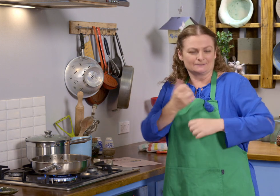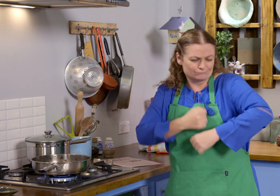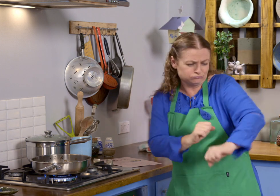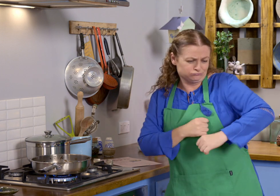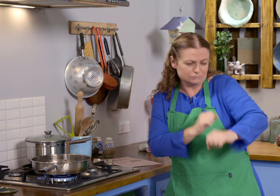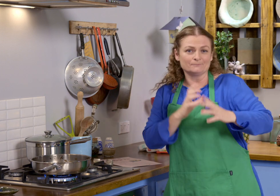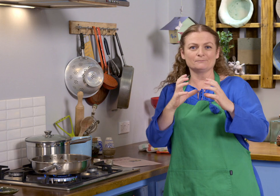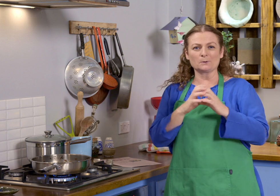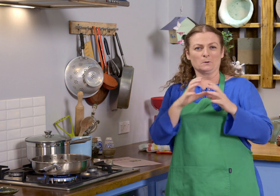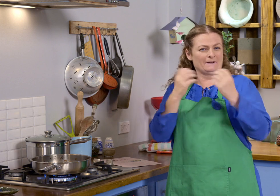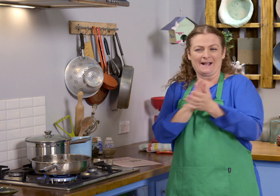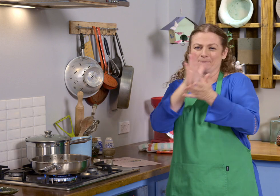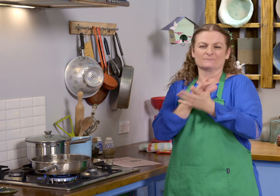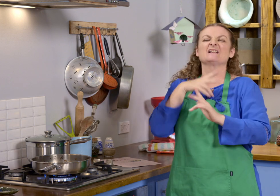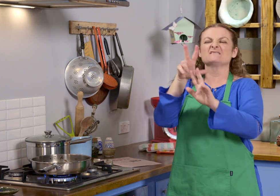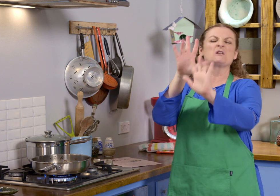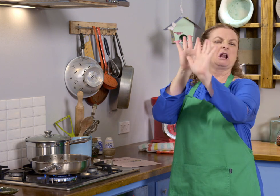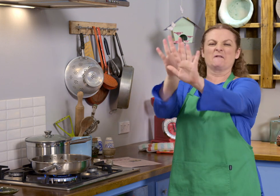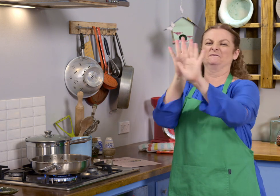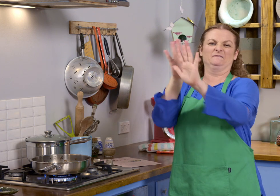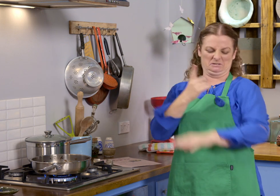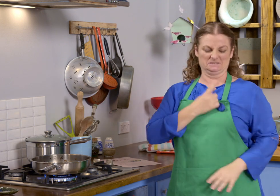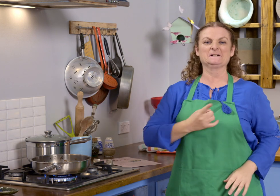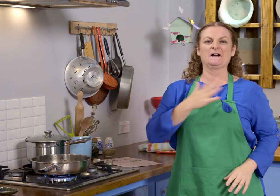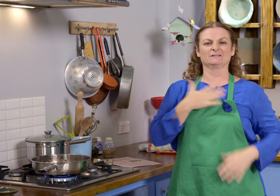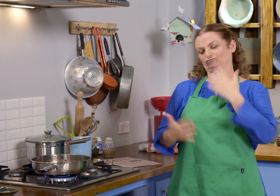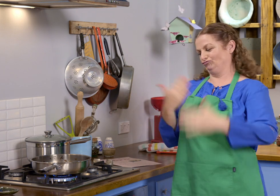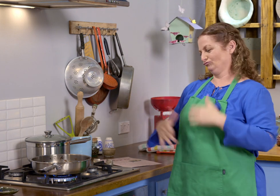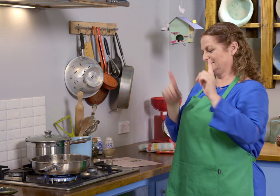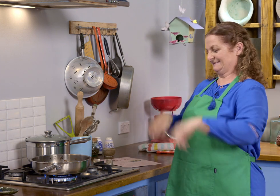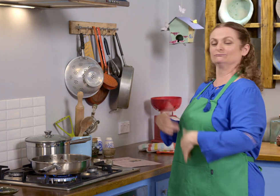So, I thought I'd leave him be and I'd just cook it myself.